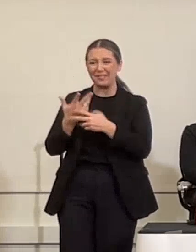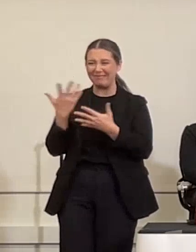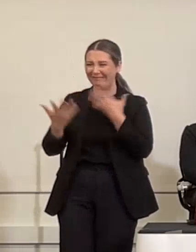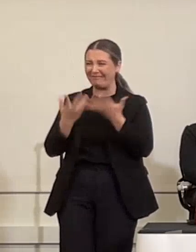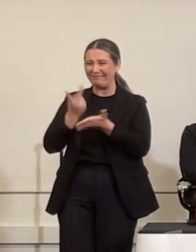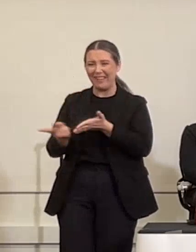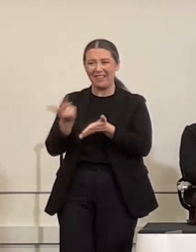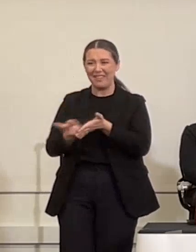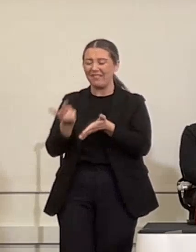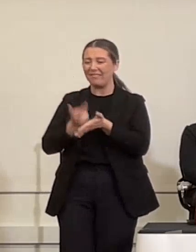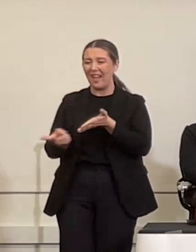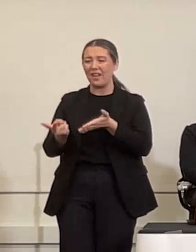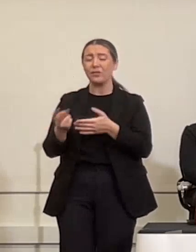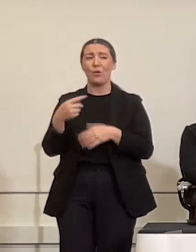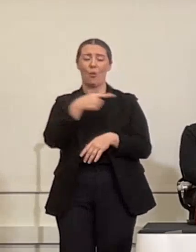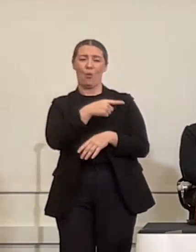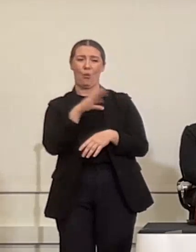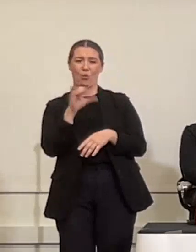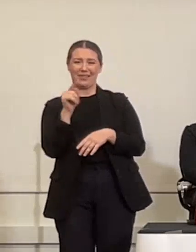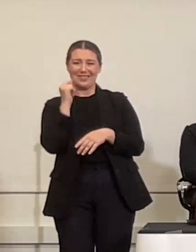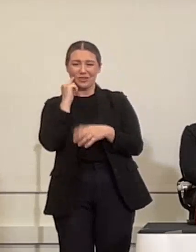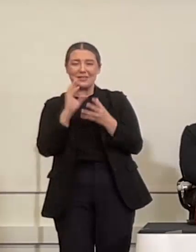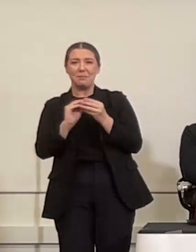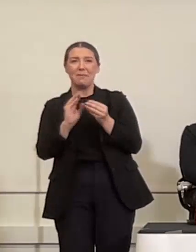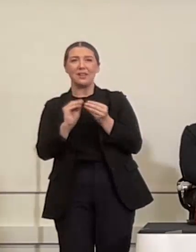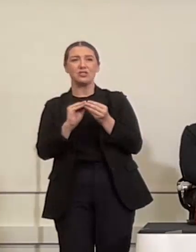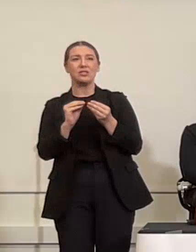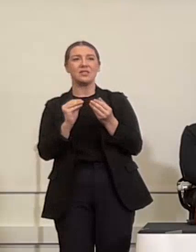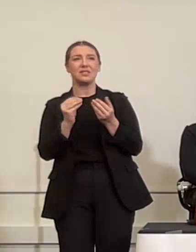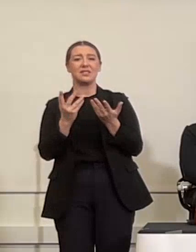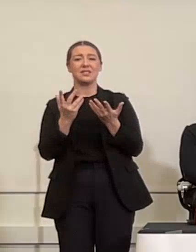And so this what Clint was saying is working towards your